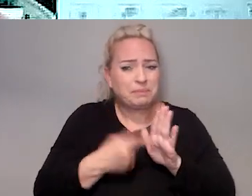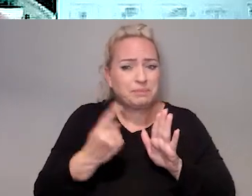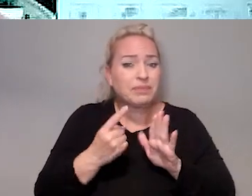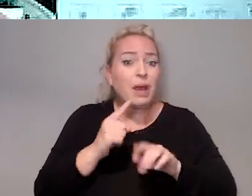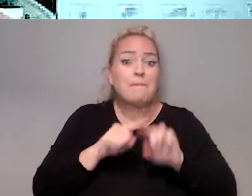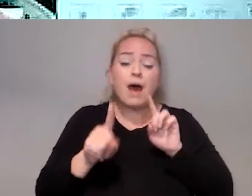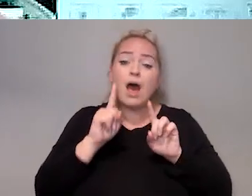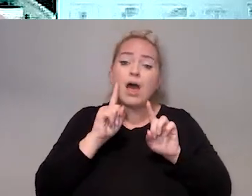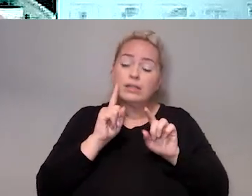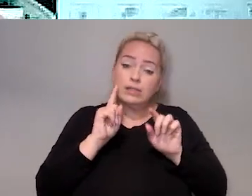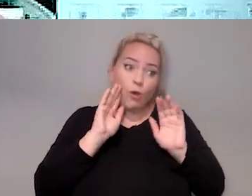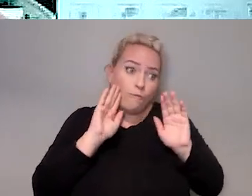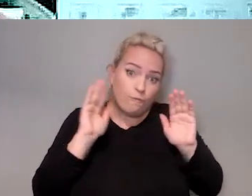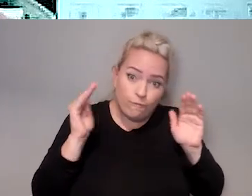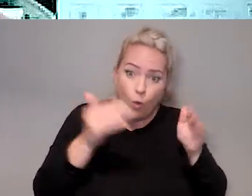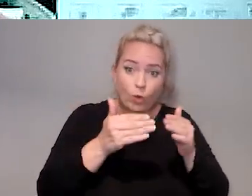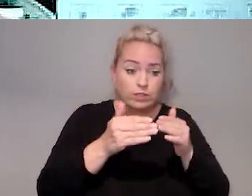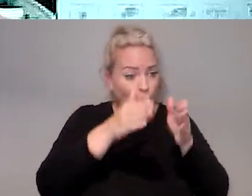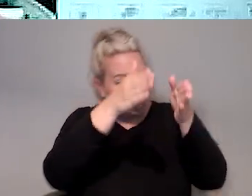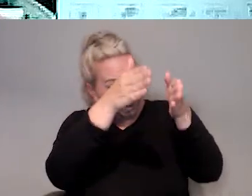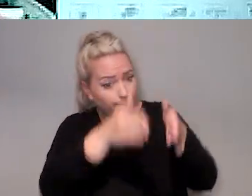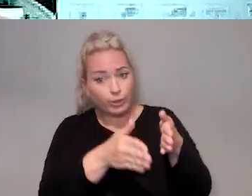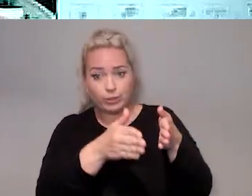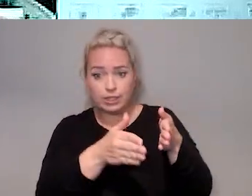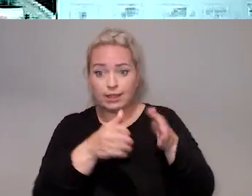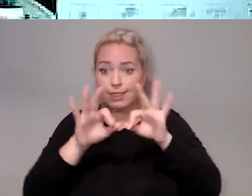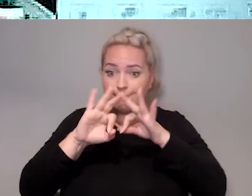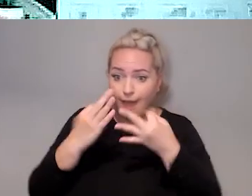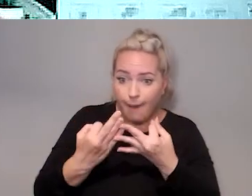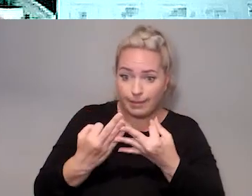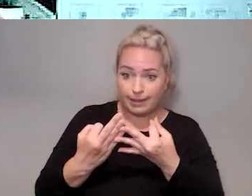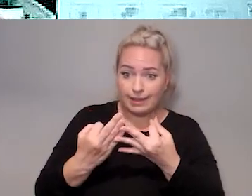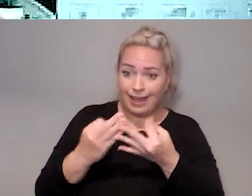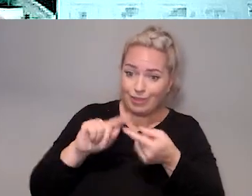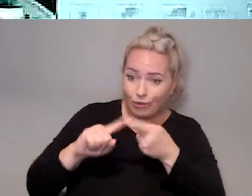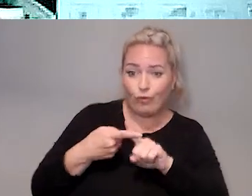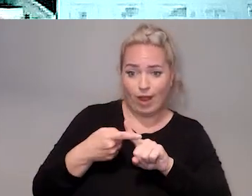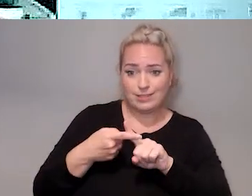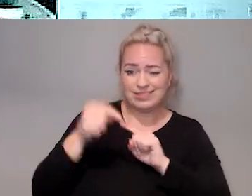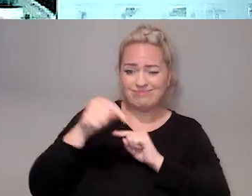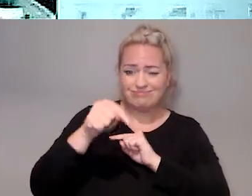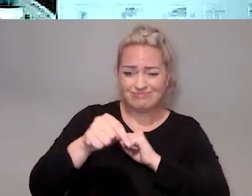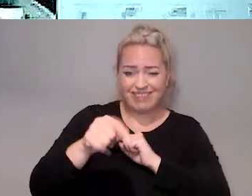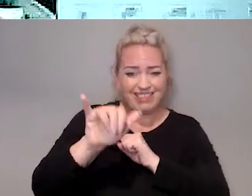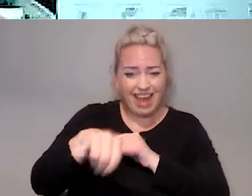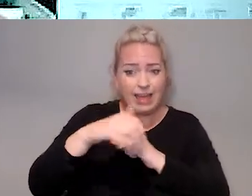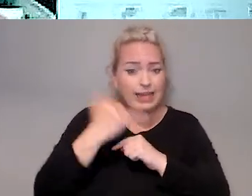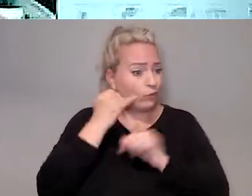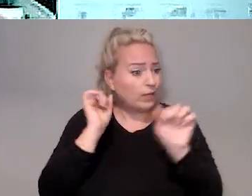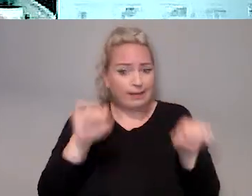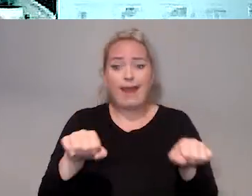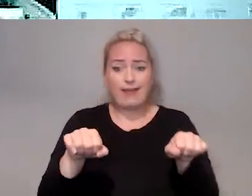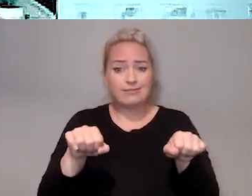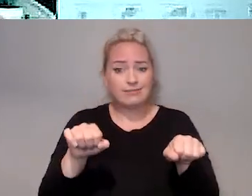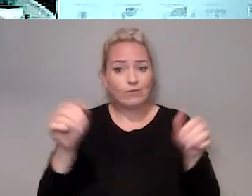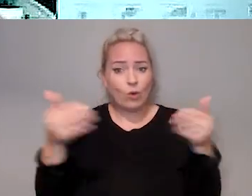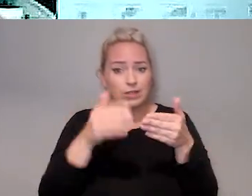keeping the focus on on the person the family and their friends you know if we can do that I think